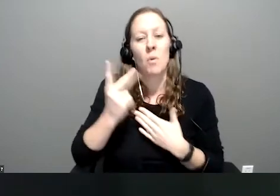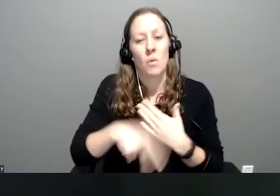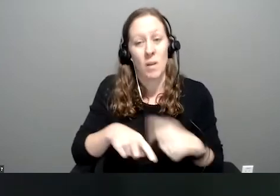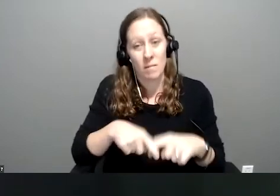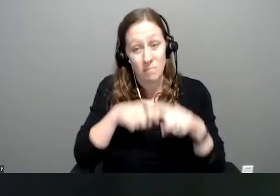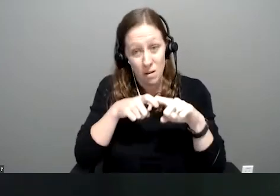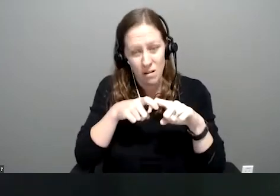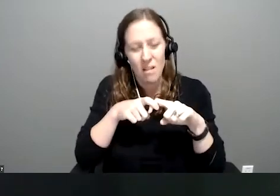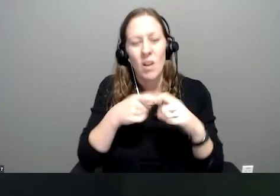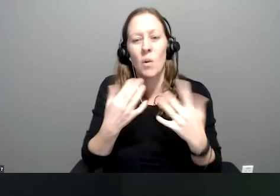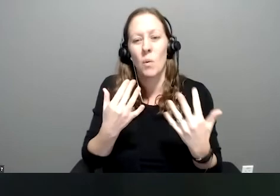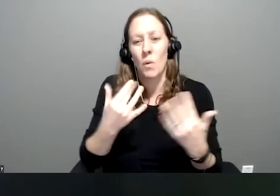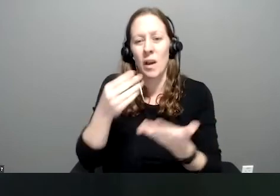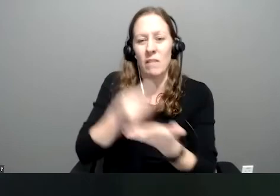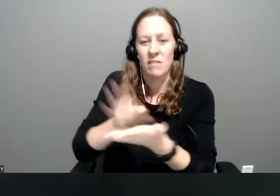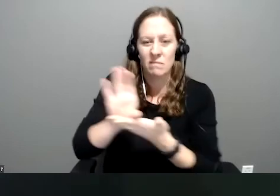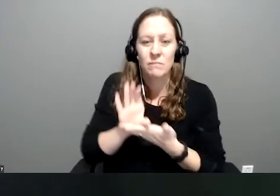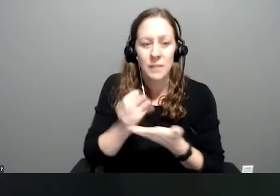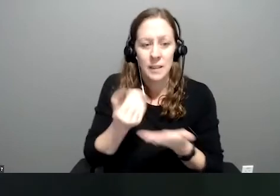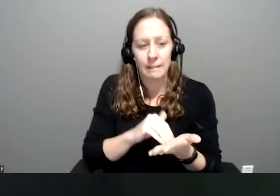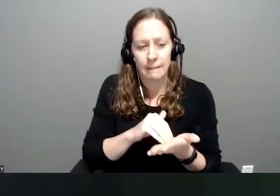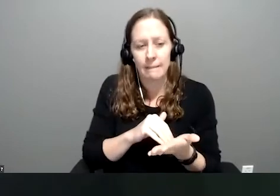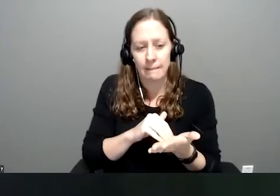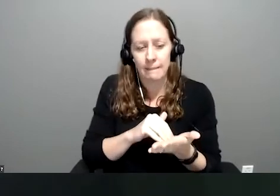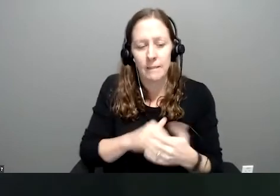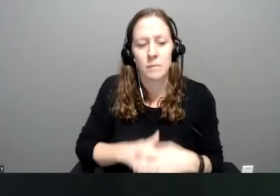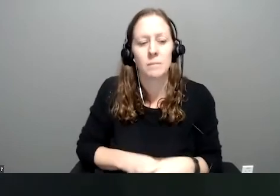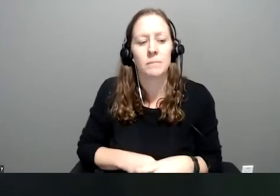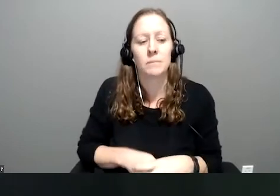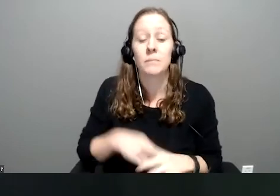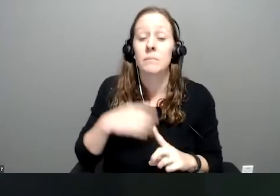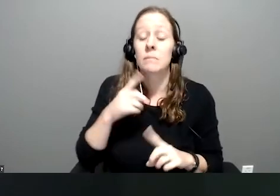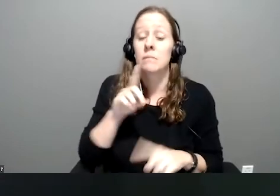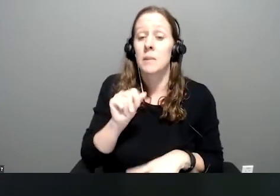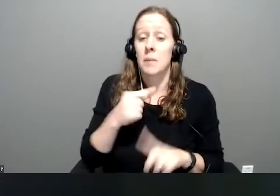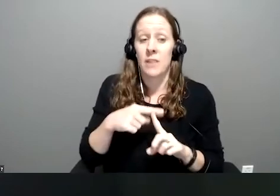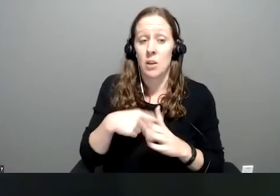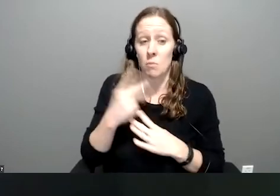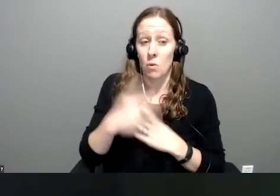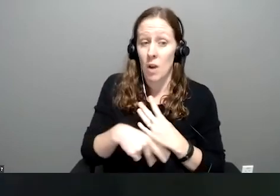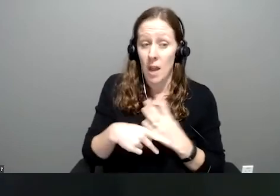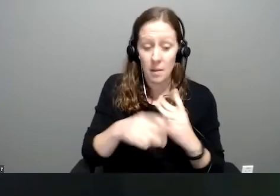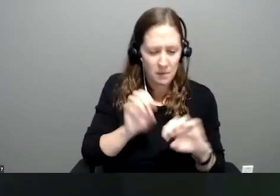In order to evaluate and analyze the Disability Advantage Program, the primary sources were the